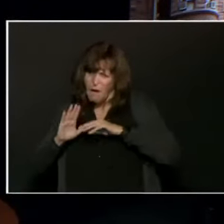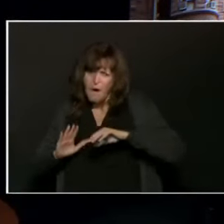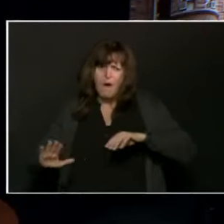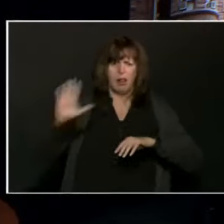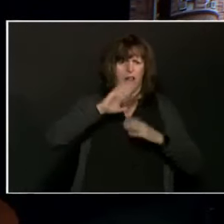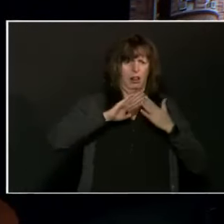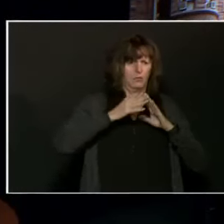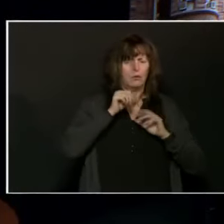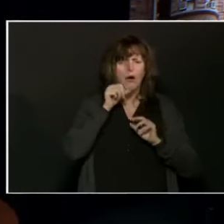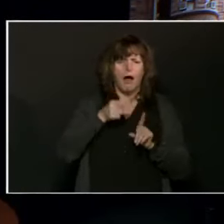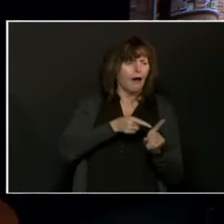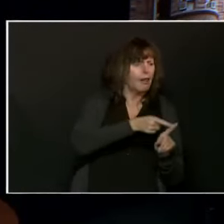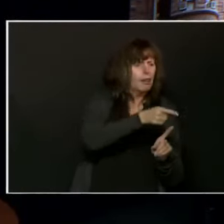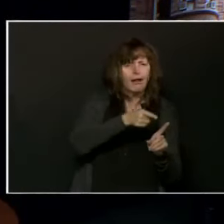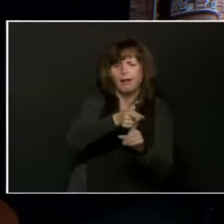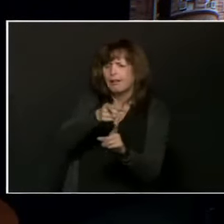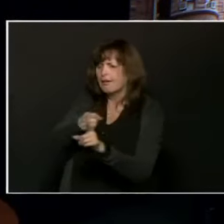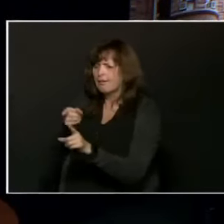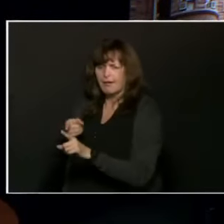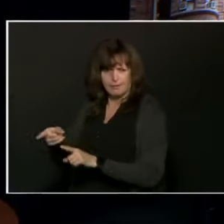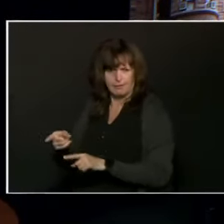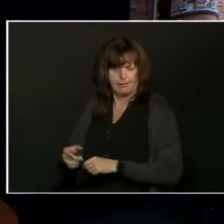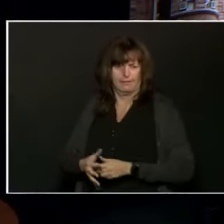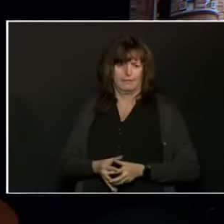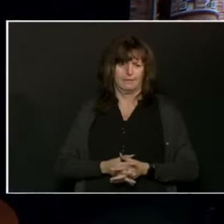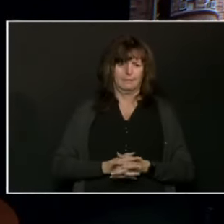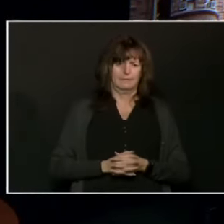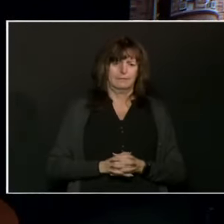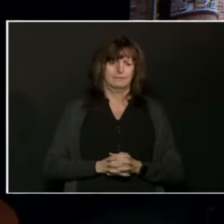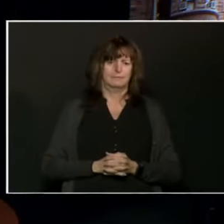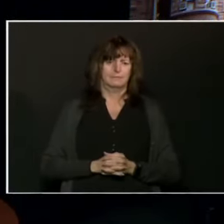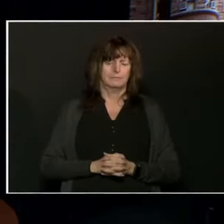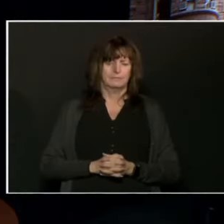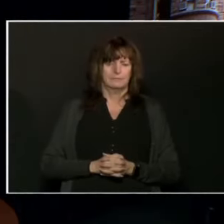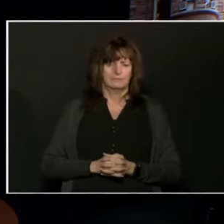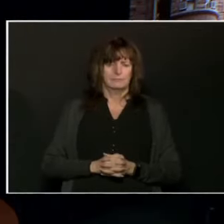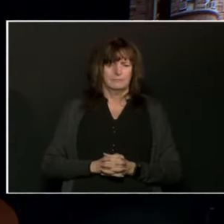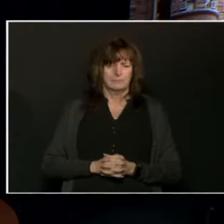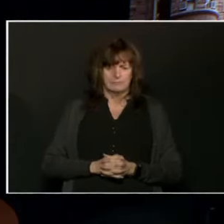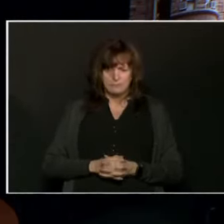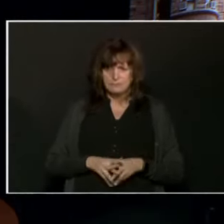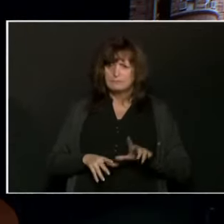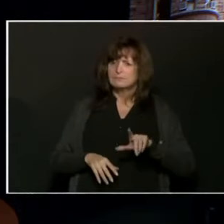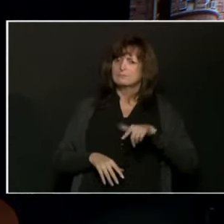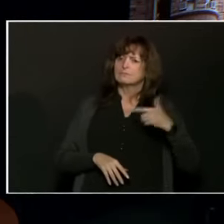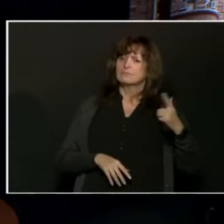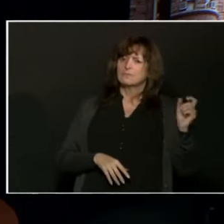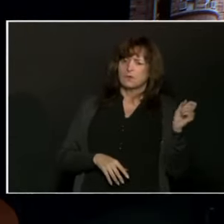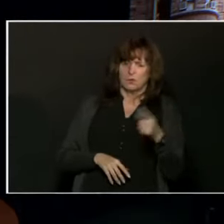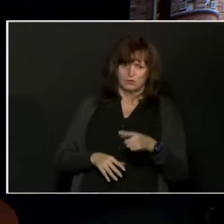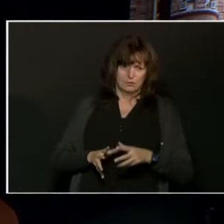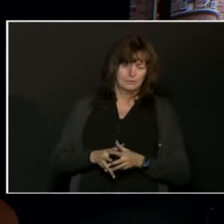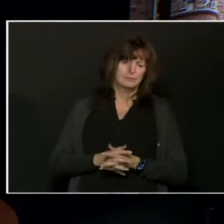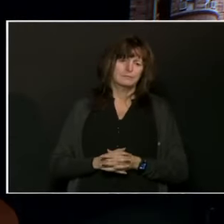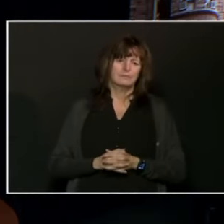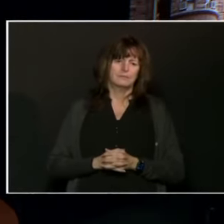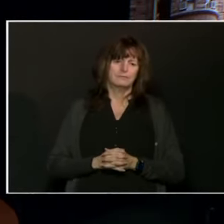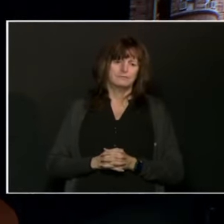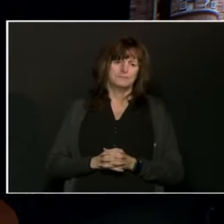HAVE TO FOCUS ON THE WHOLE